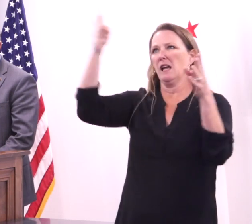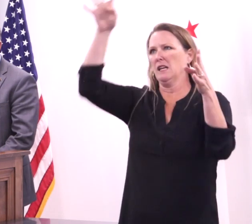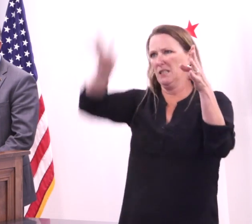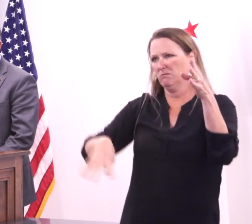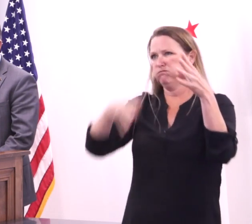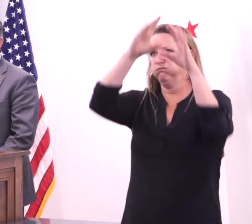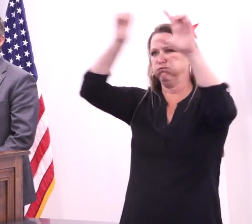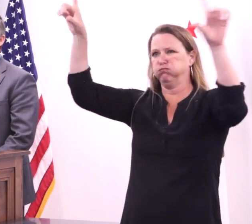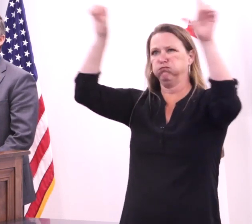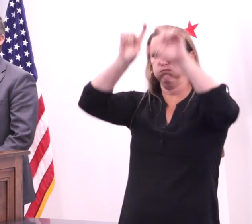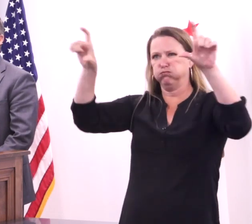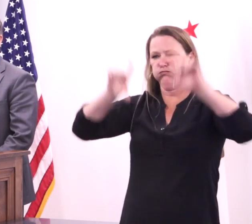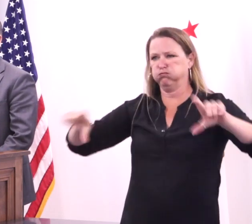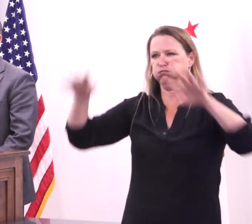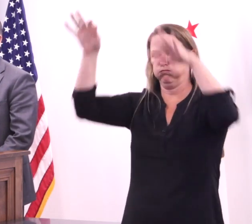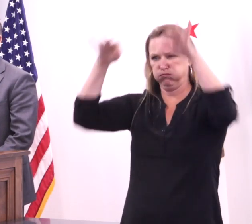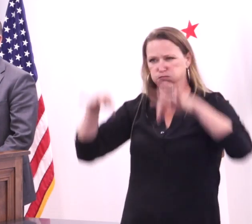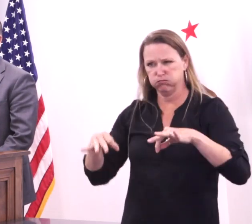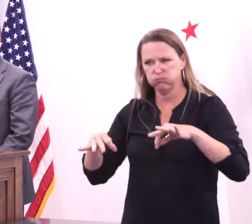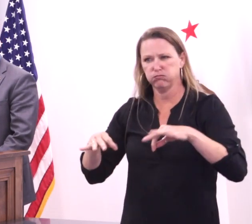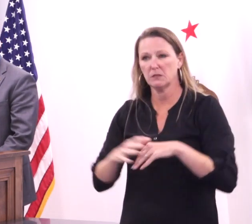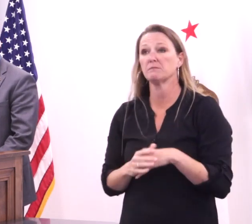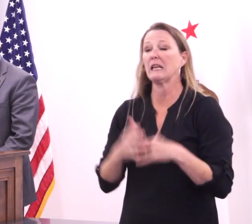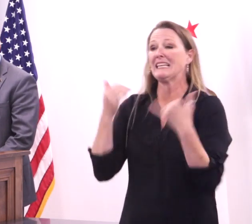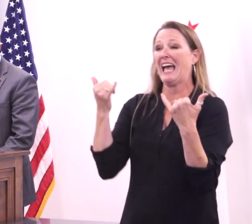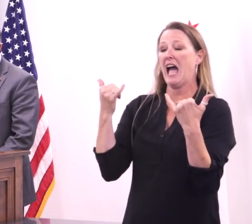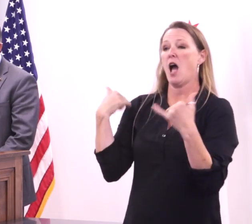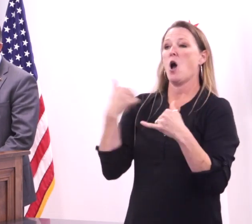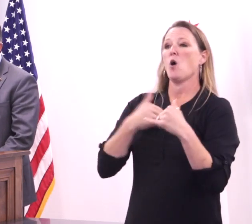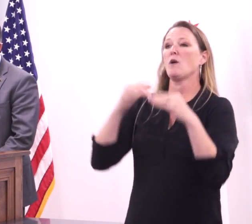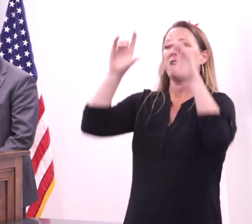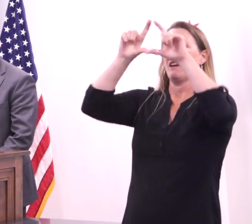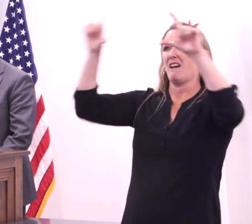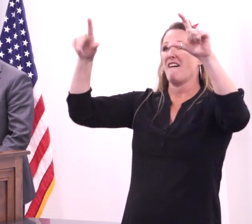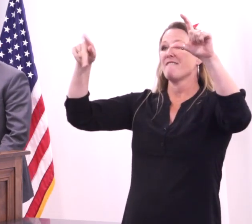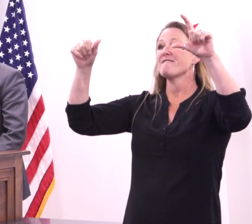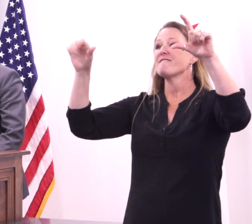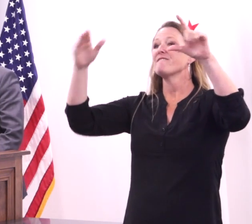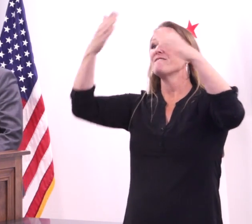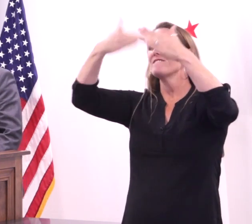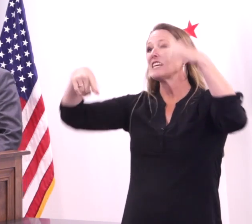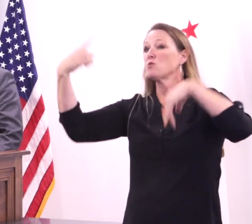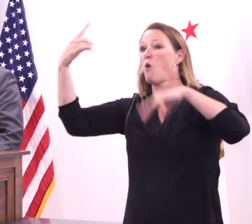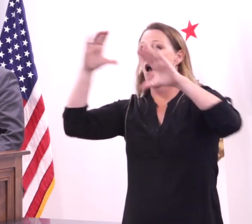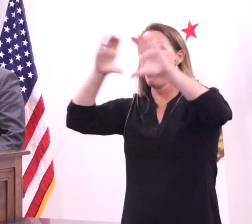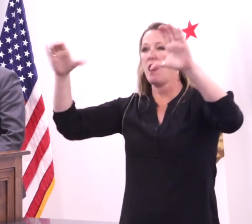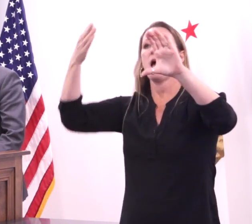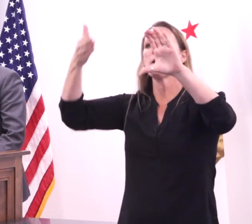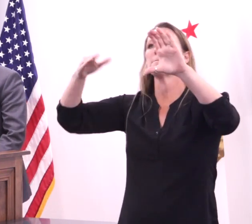Right now, we are Pre-phase 1, under the current shelter at home order.